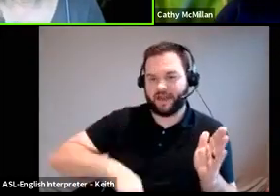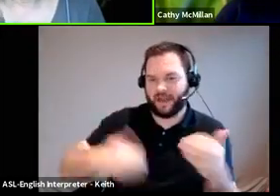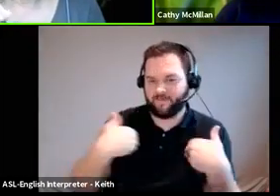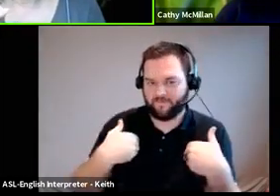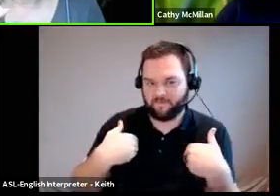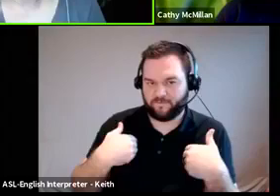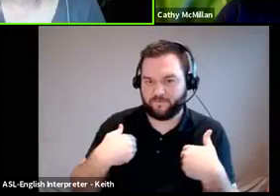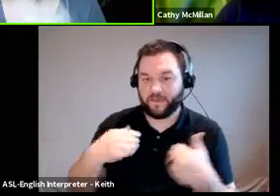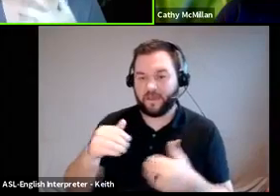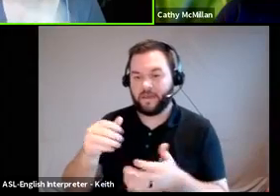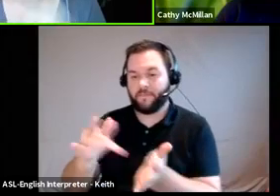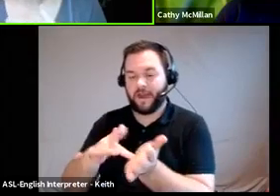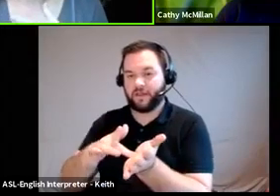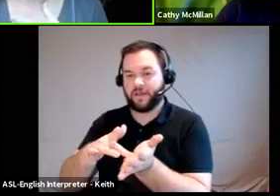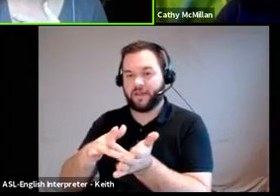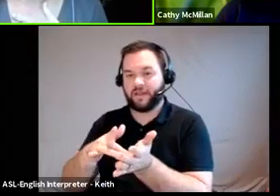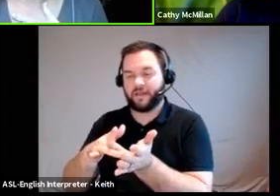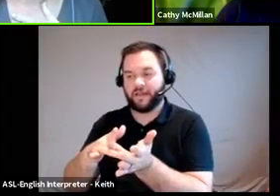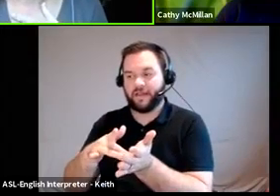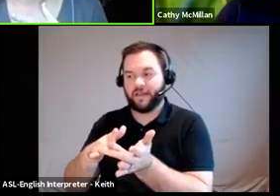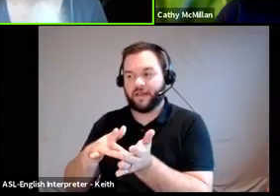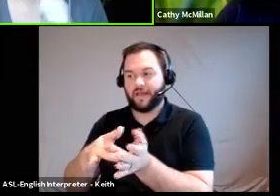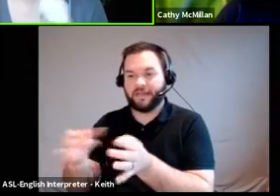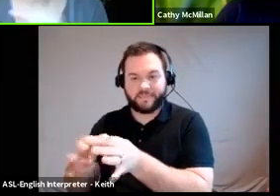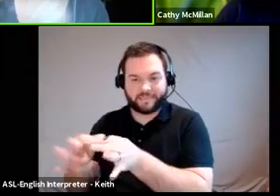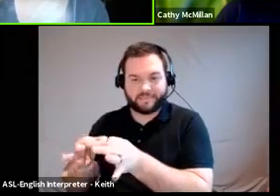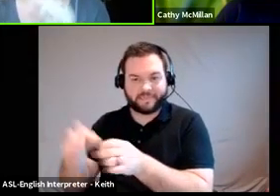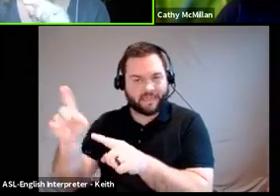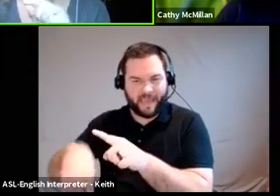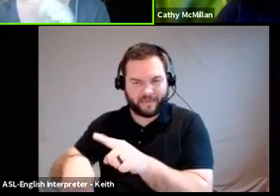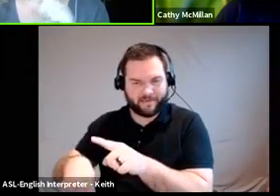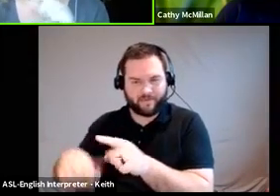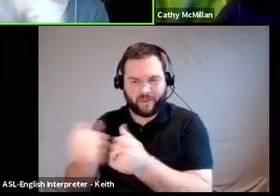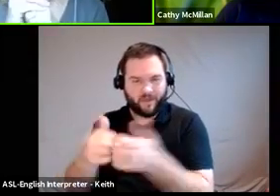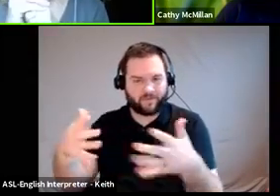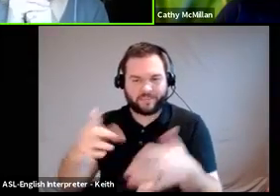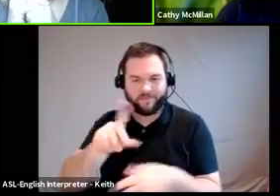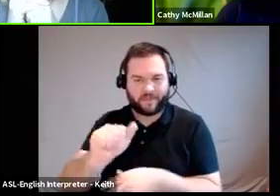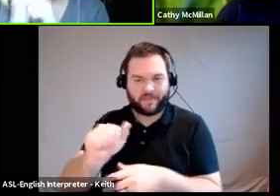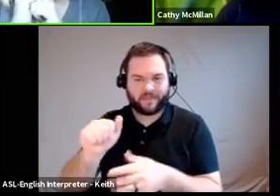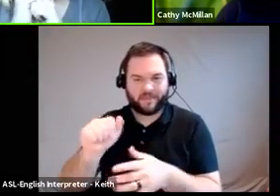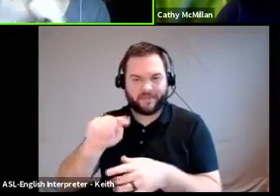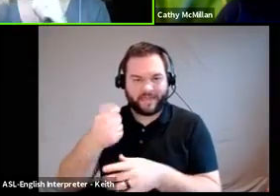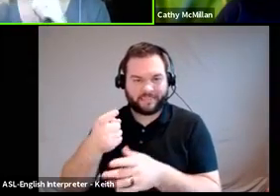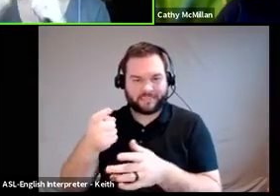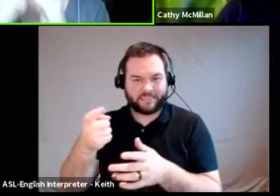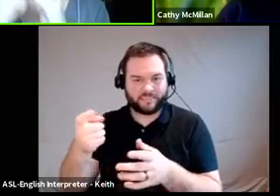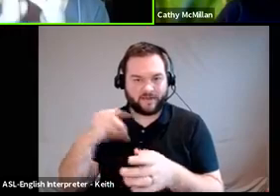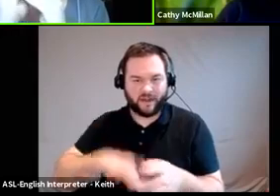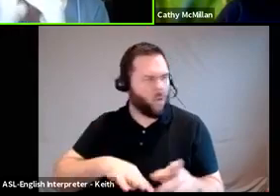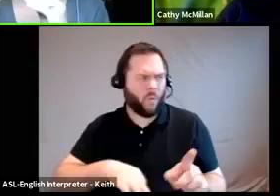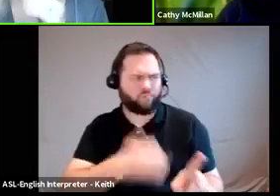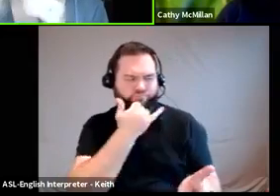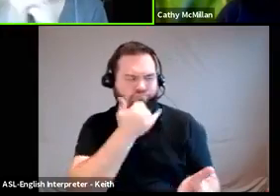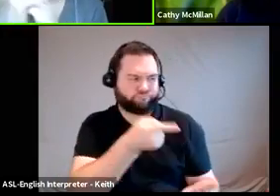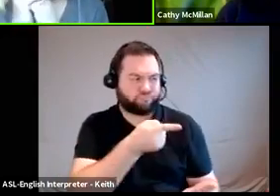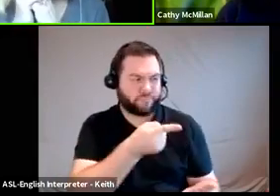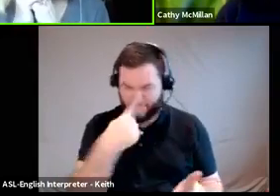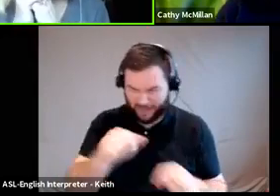if you have the disability tax credit, you cannot do it under medical expenses. Yeah, thank you.